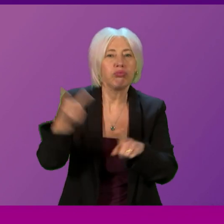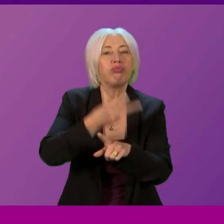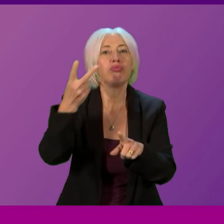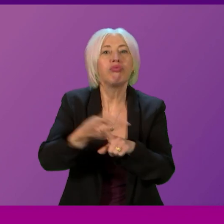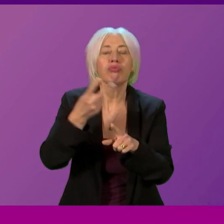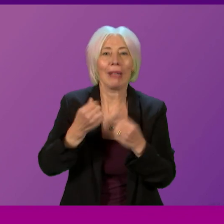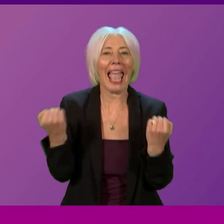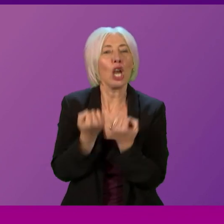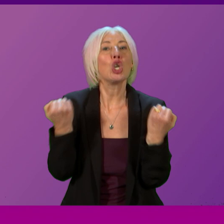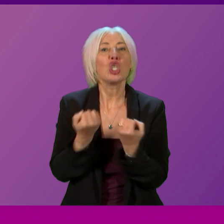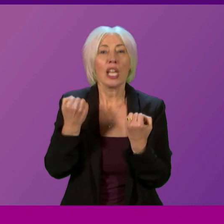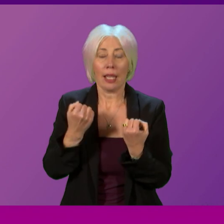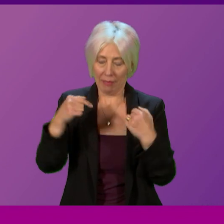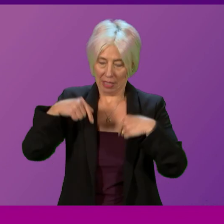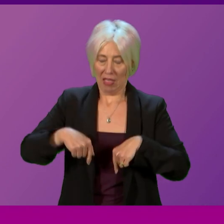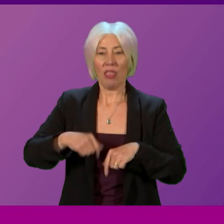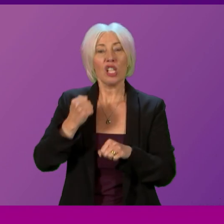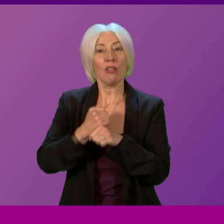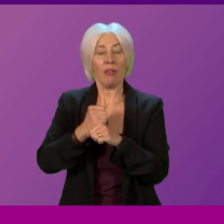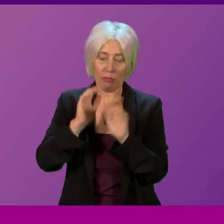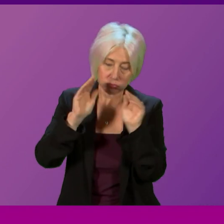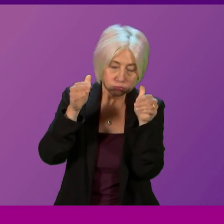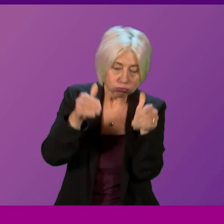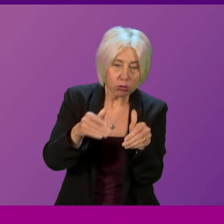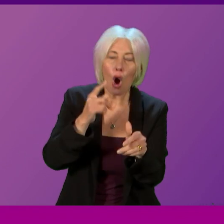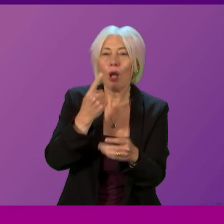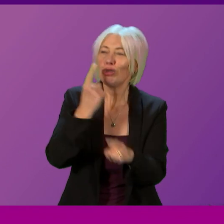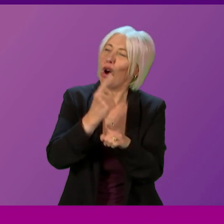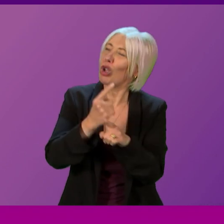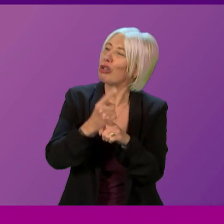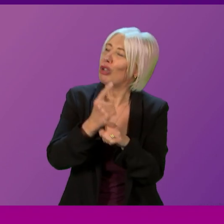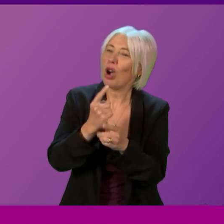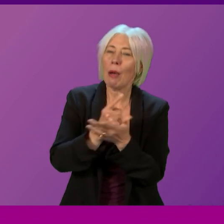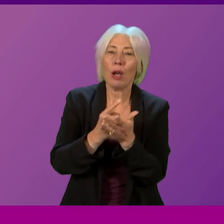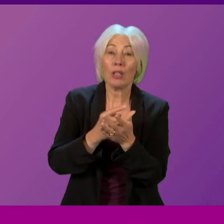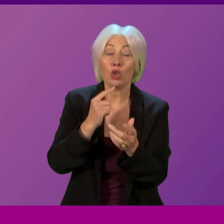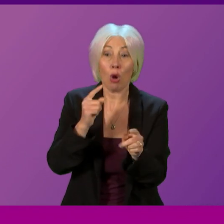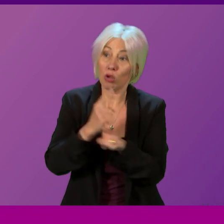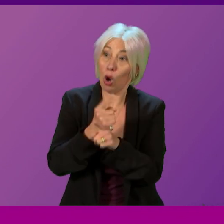The Government will focus not just on talking it up instead of talking it down, as so many